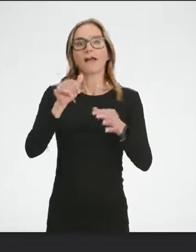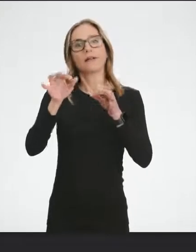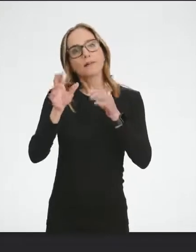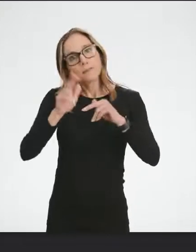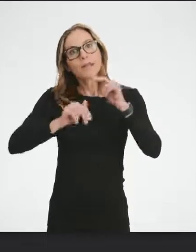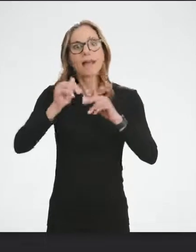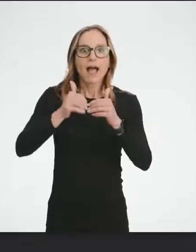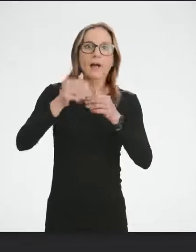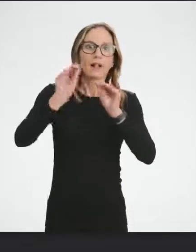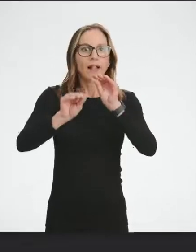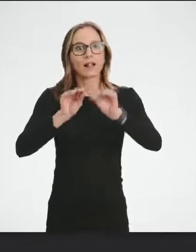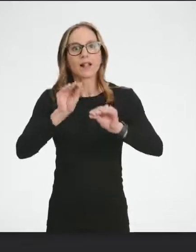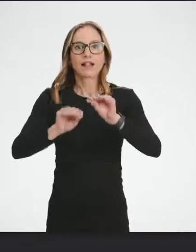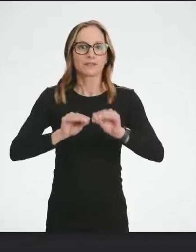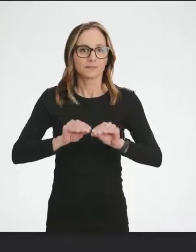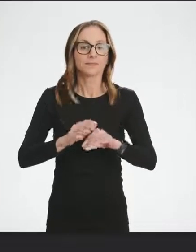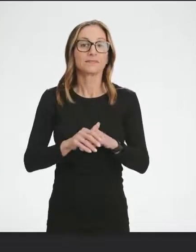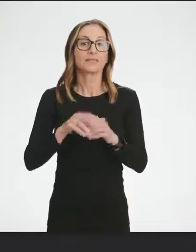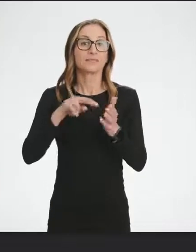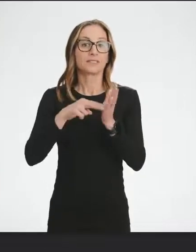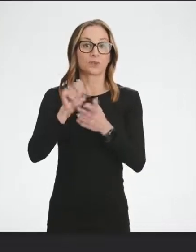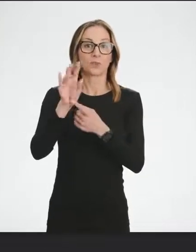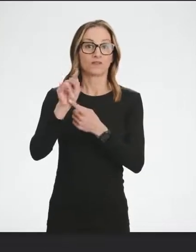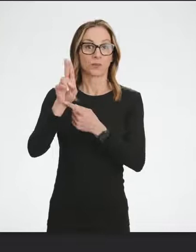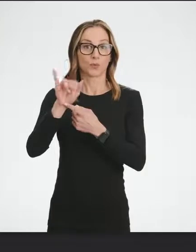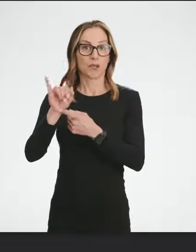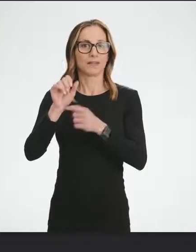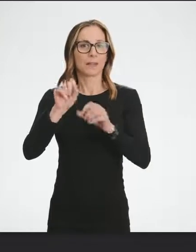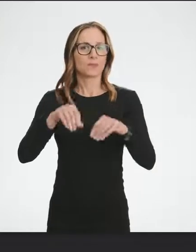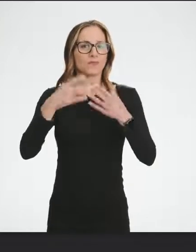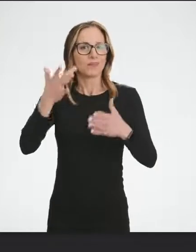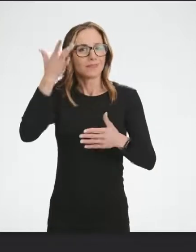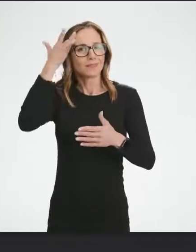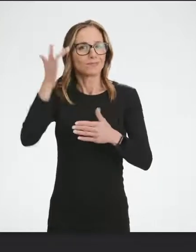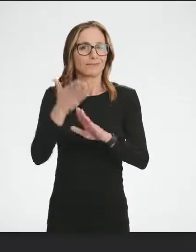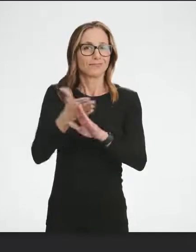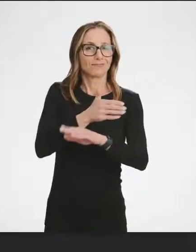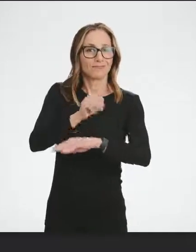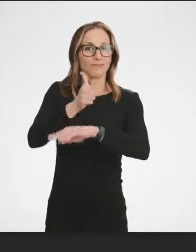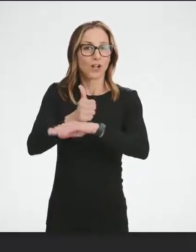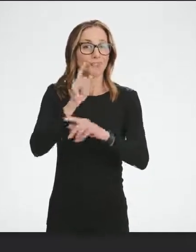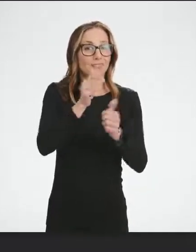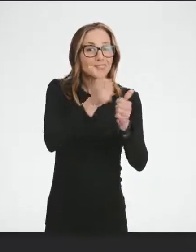And this leaves room for SwiftUI to provide intelligent defaults for each platform.